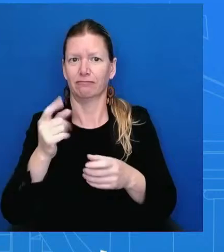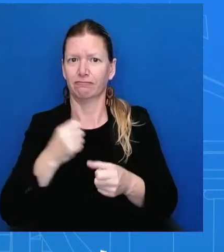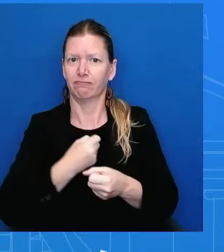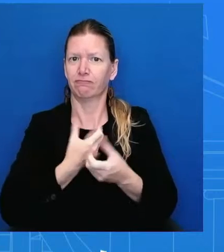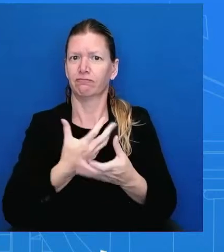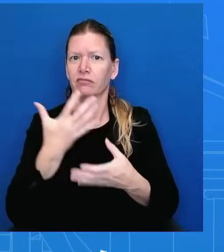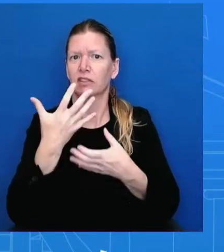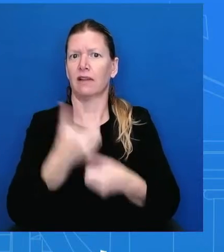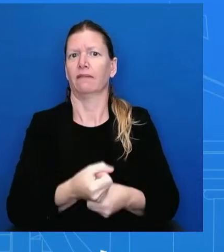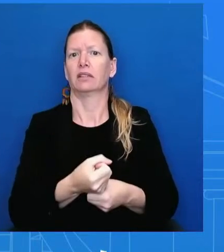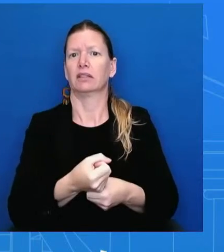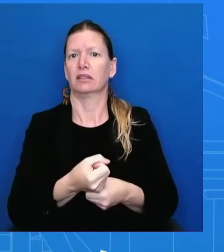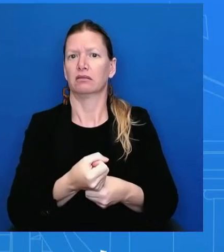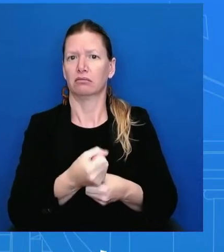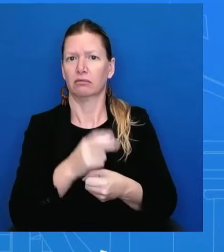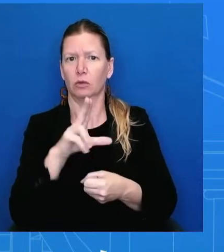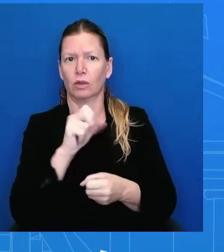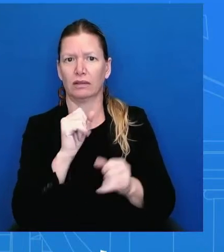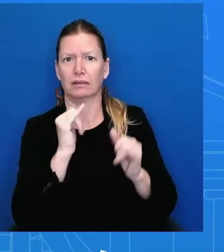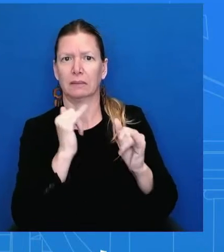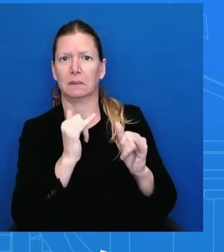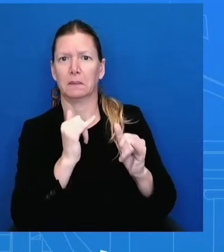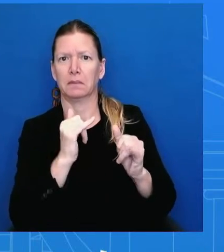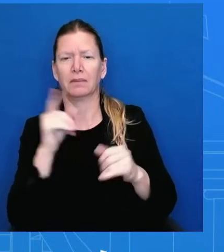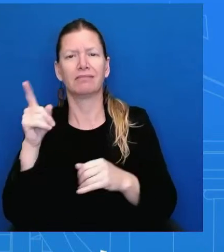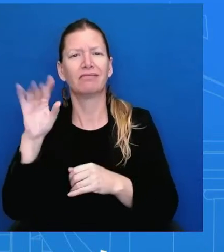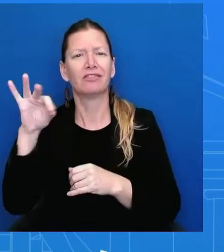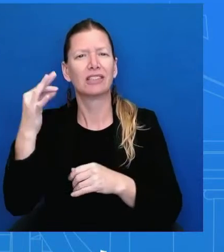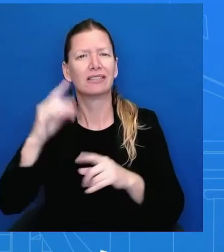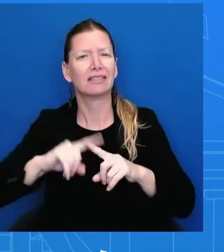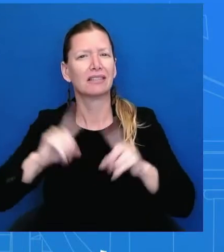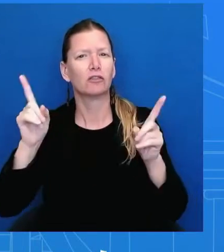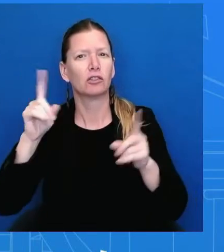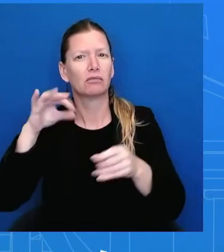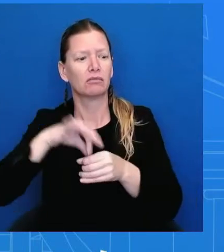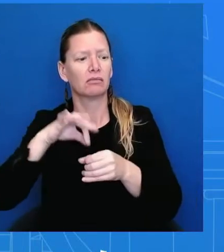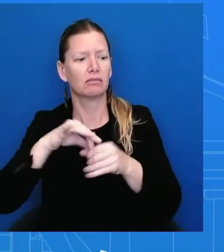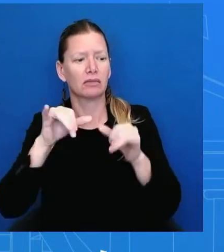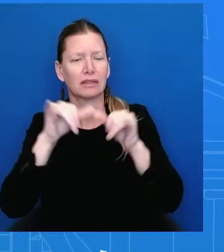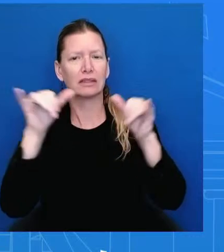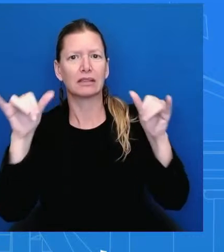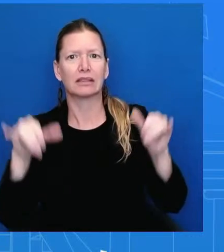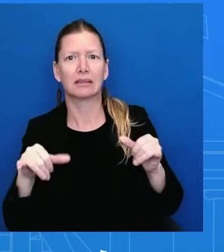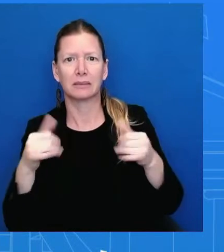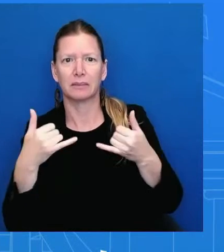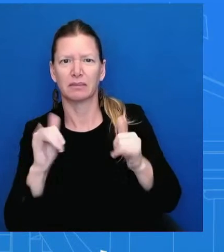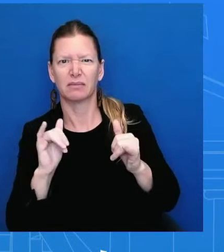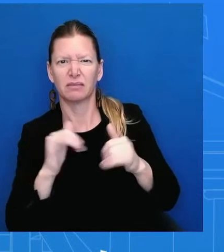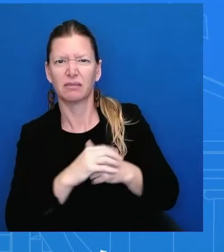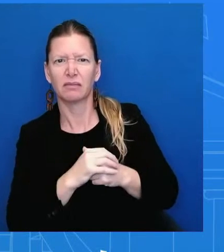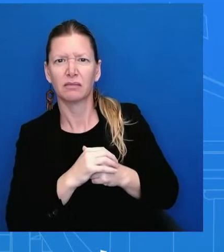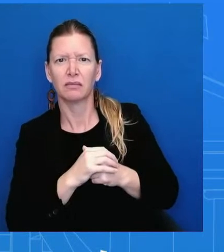And more broadly, was there a sense of relief in the administration that the election turned out the way it did? Mr. Kirby: I -- I think it's pretty clear